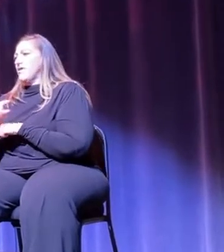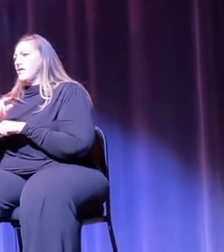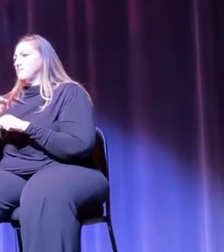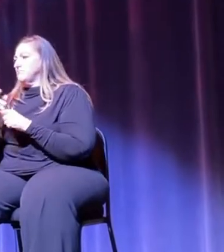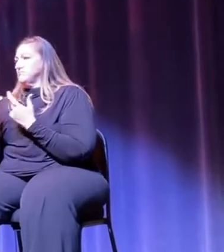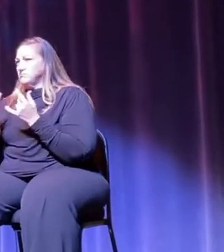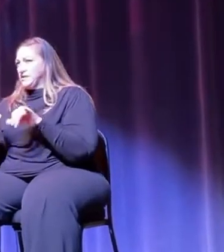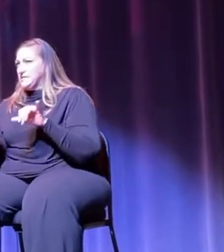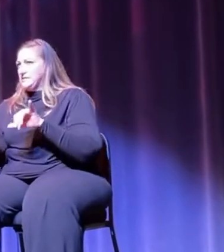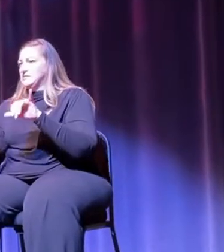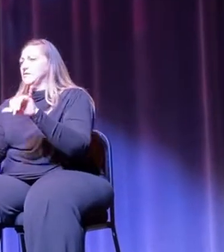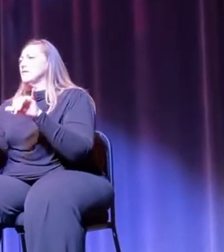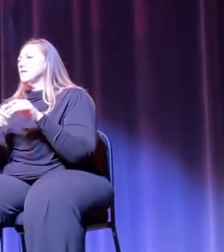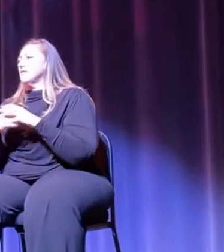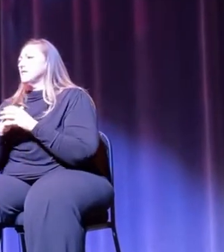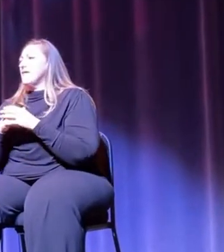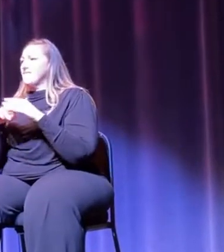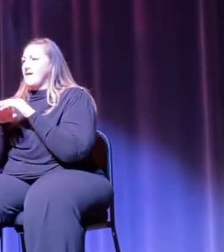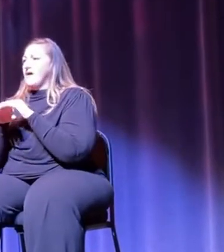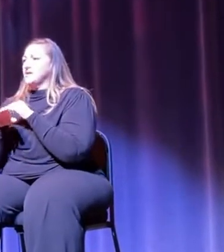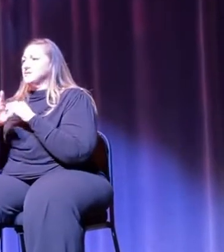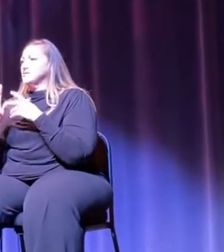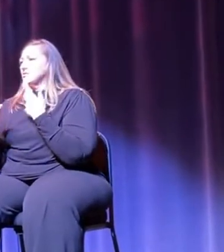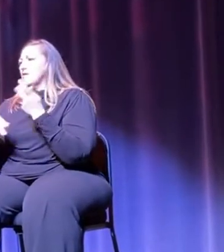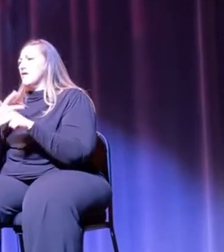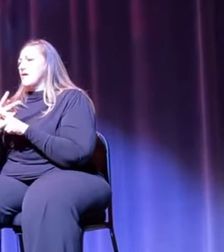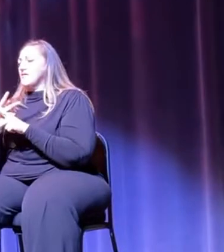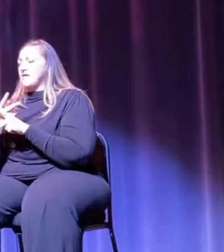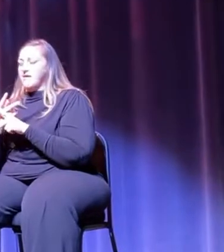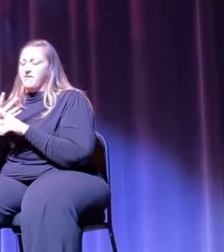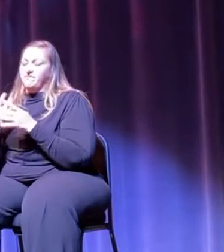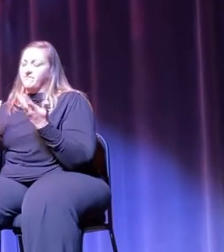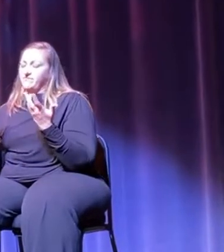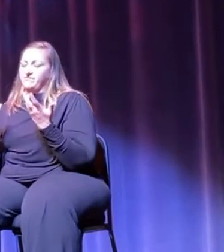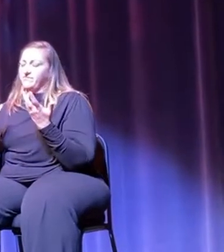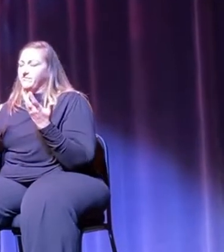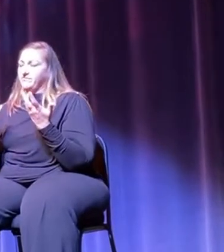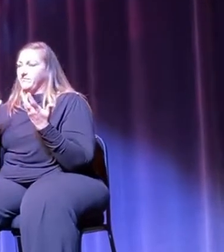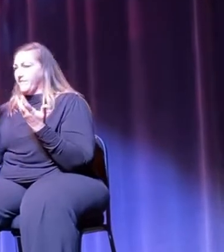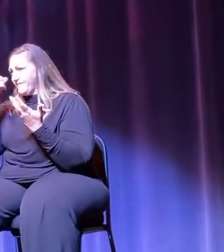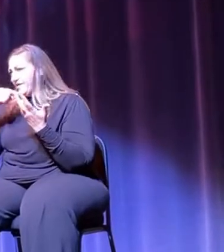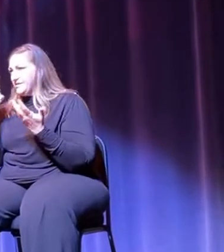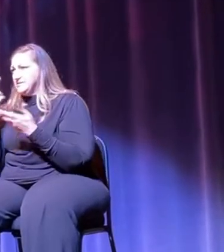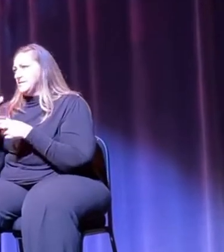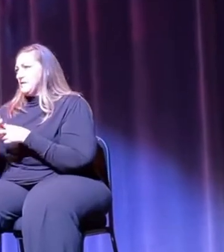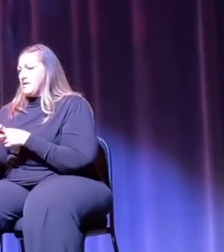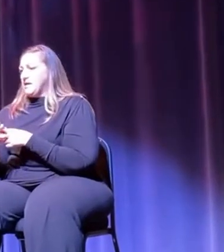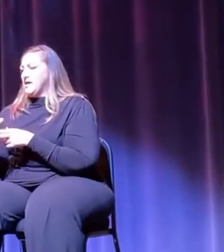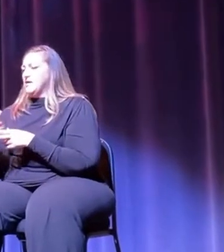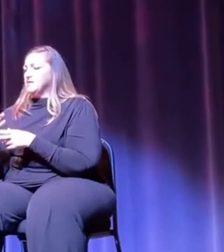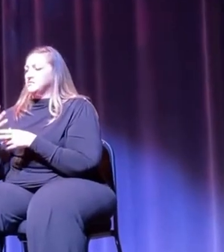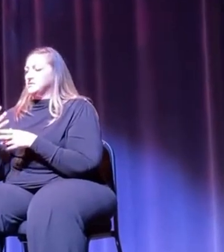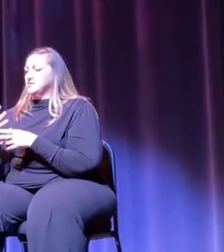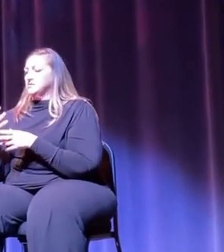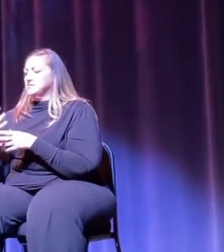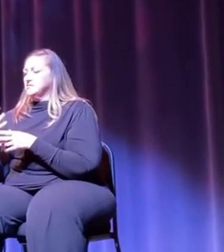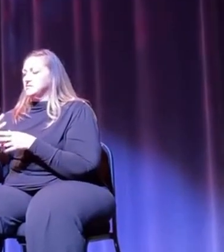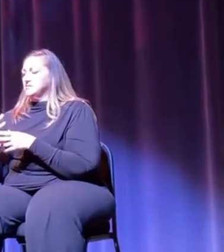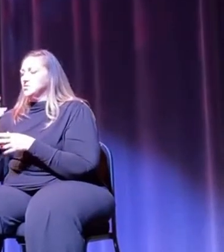and like having access to those kinds of like, faces and names, like to see each other as humans